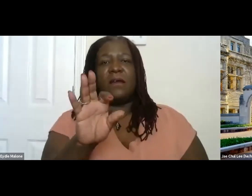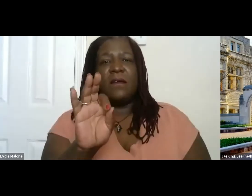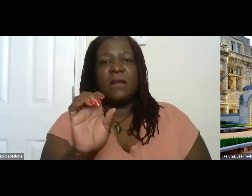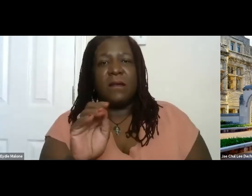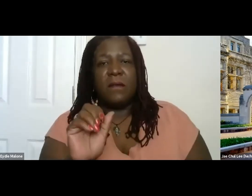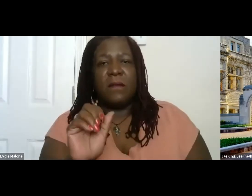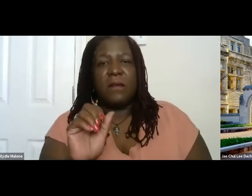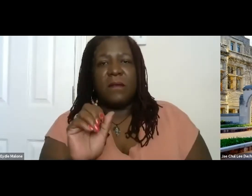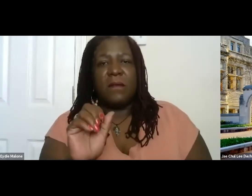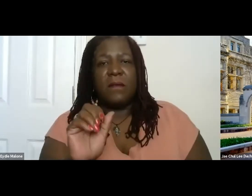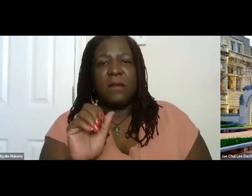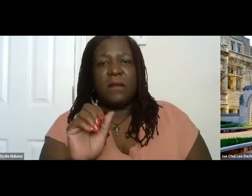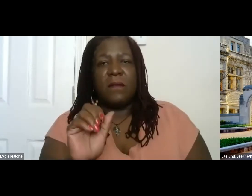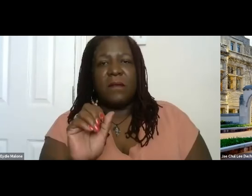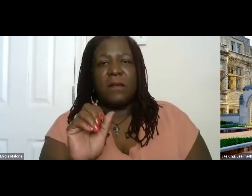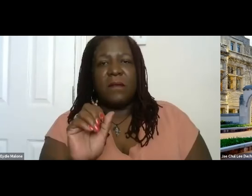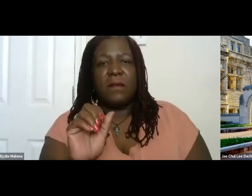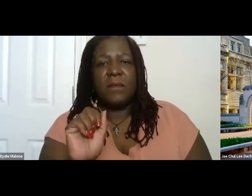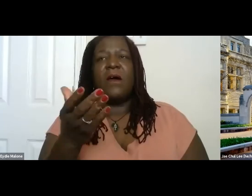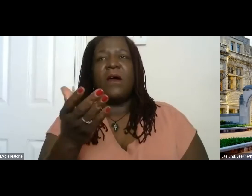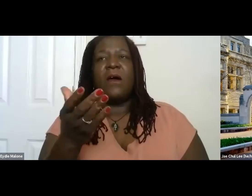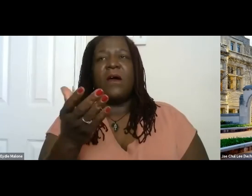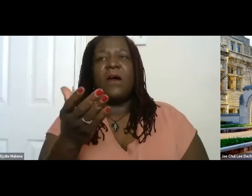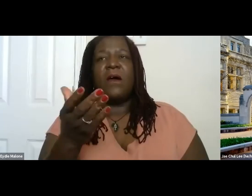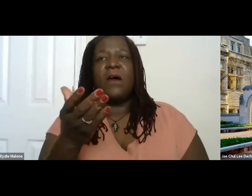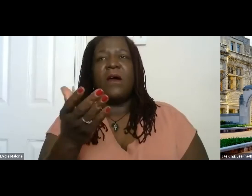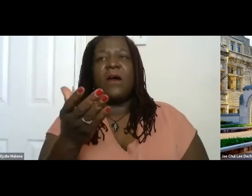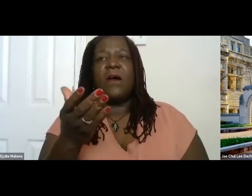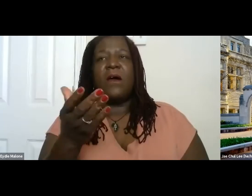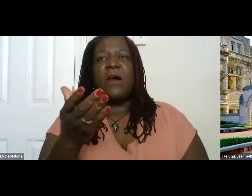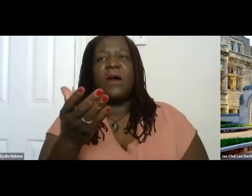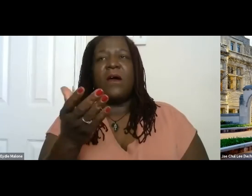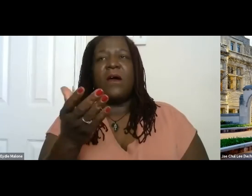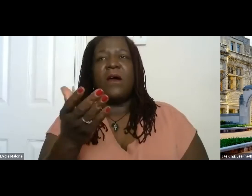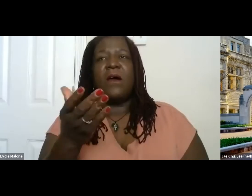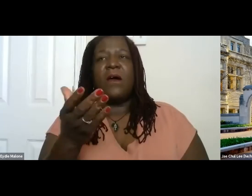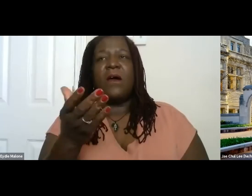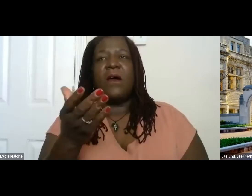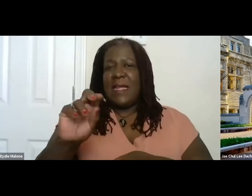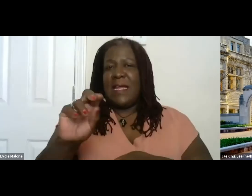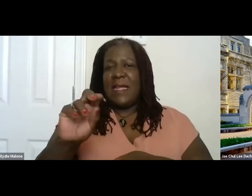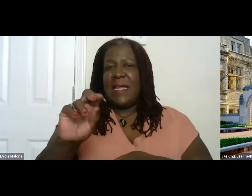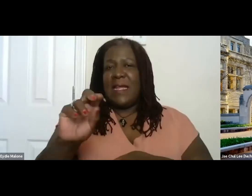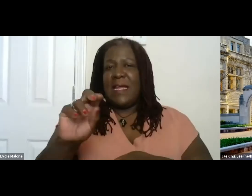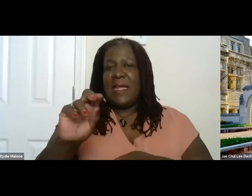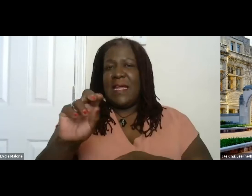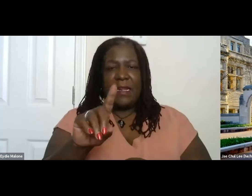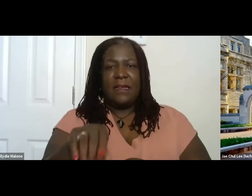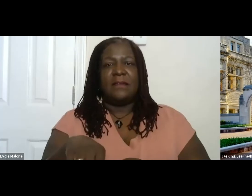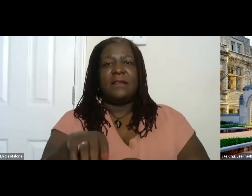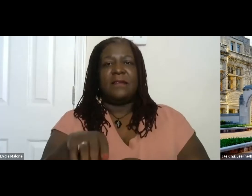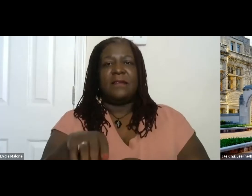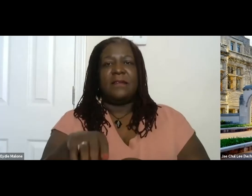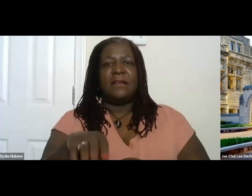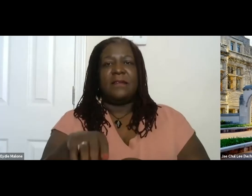Illinois, Indiana, Michigan, and Ohio, based on our primary focus on Indiana.